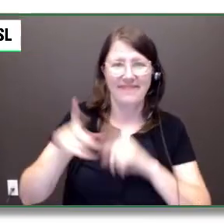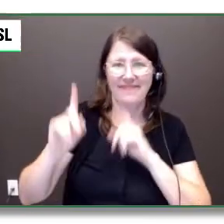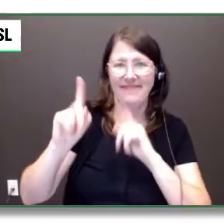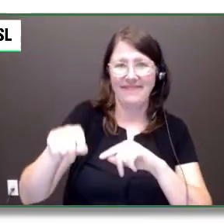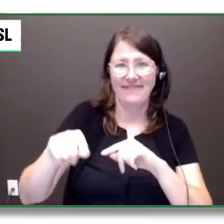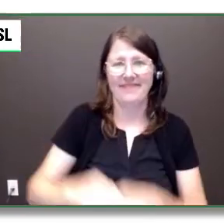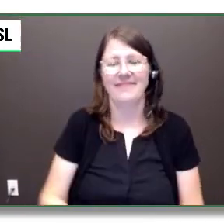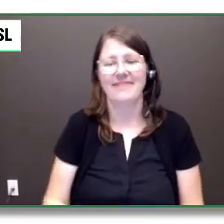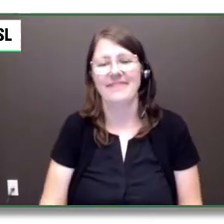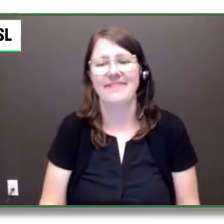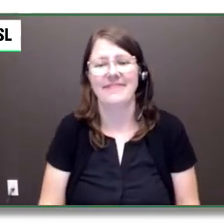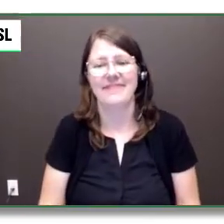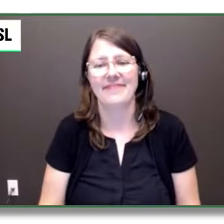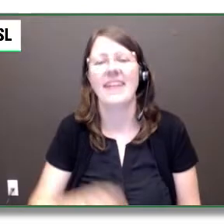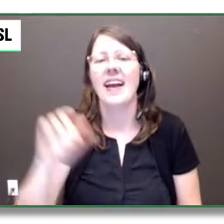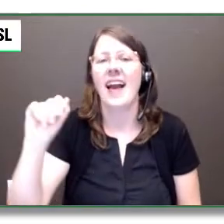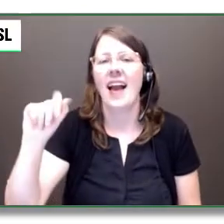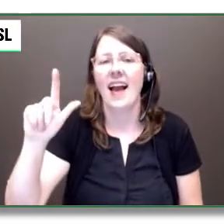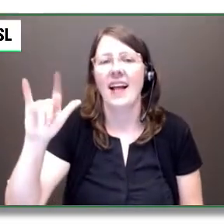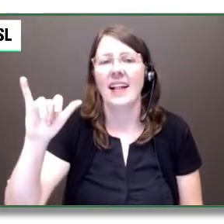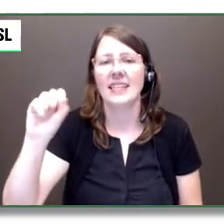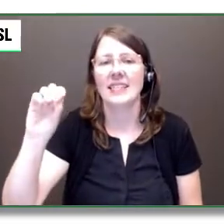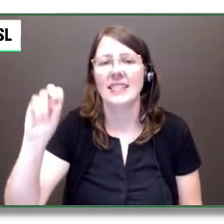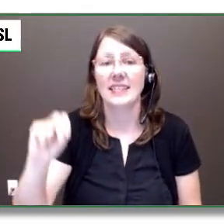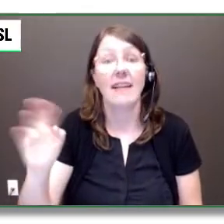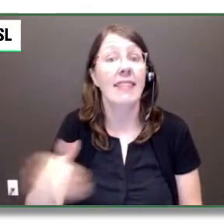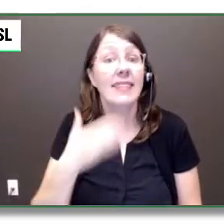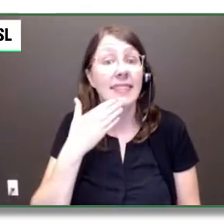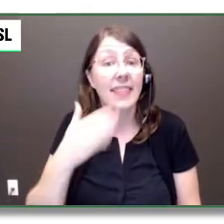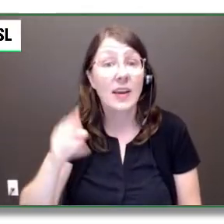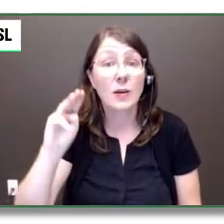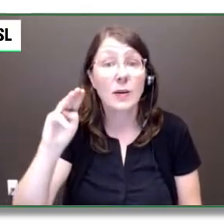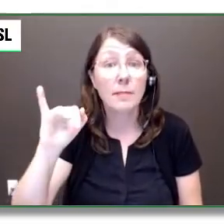Thank you Mike. Uh I do apologize about some of the issues with your slide. So